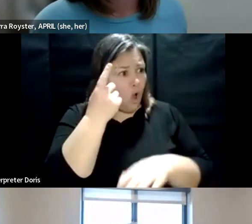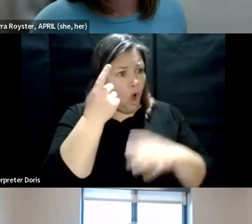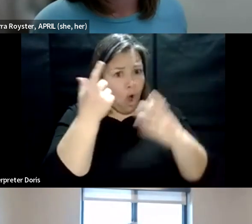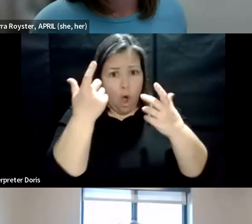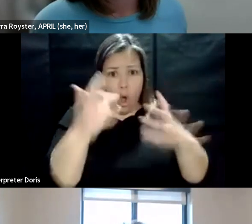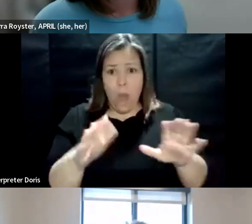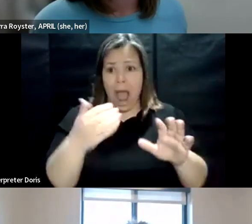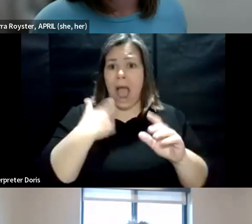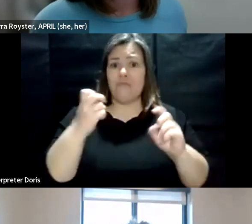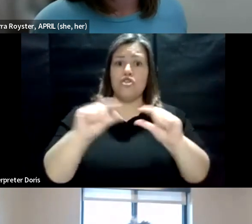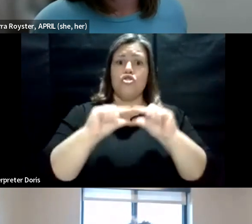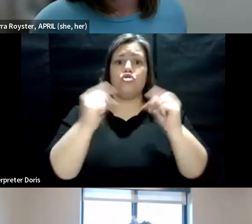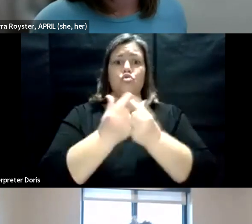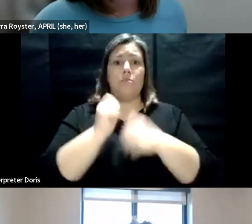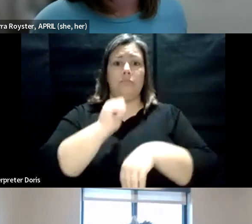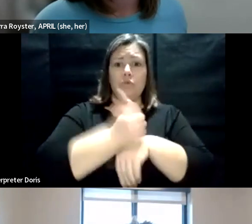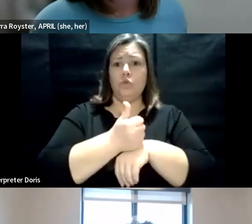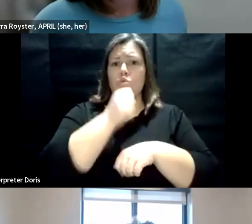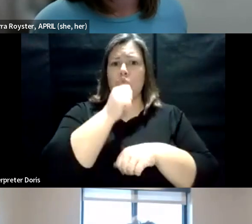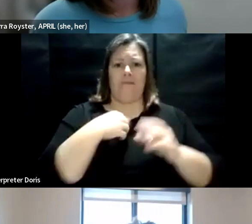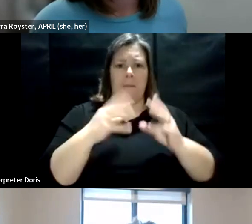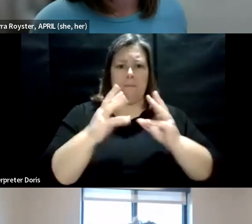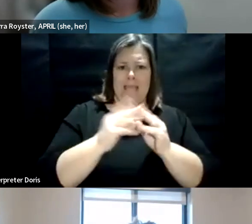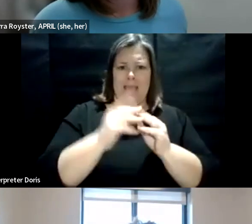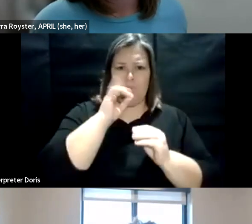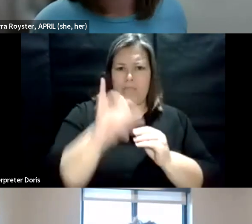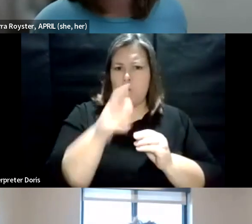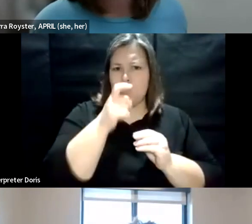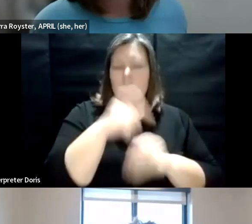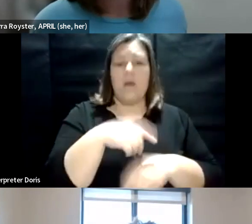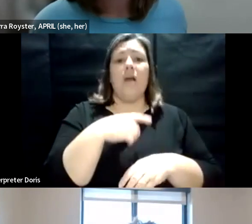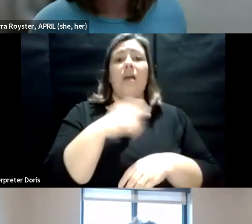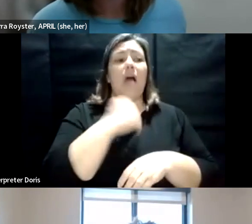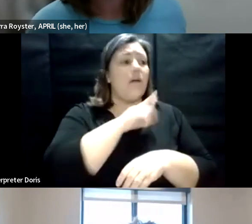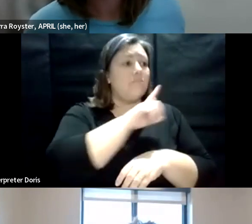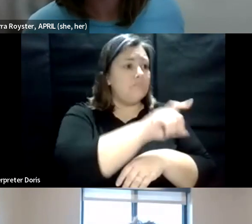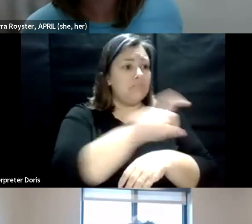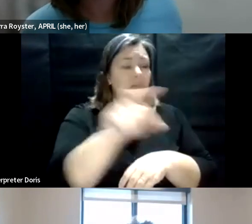I know in Kansas a lot of it. When when I first heard about this, I started asking around and I asked my centers, I said, Hey, is there already? I asked my centers I said hey, there a group put together for this? Who meeting on this.